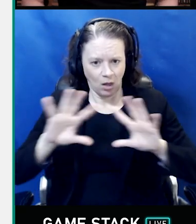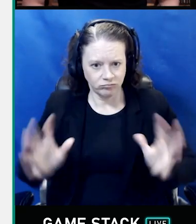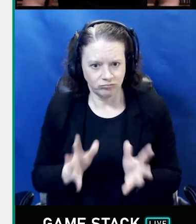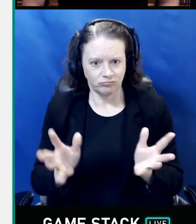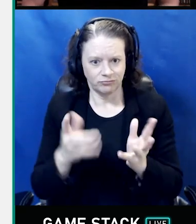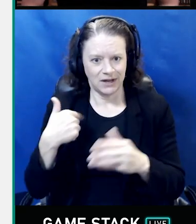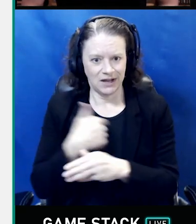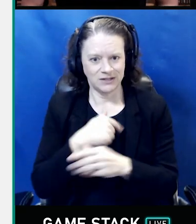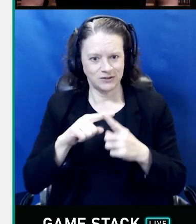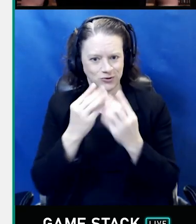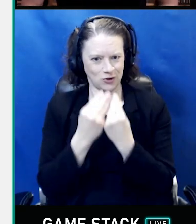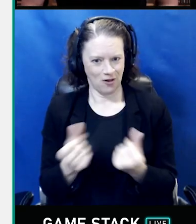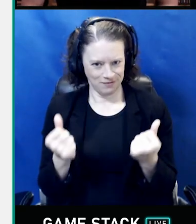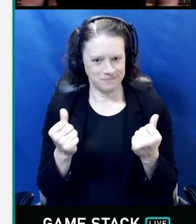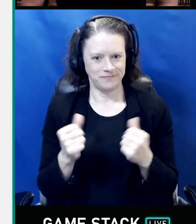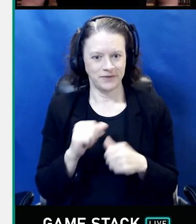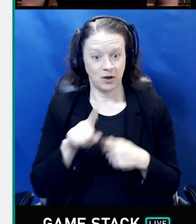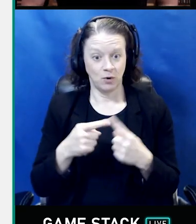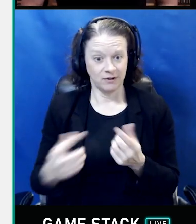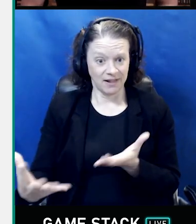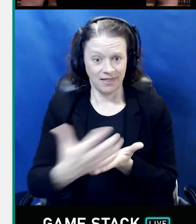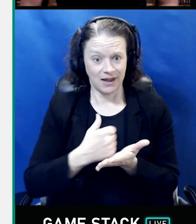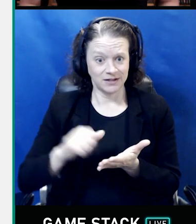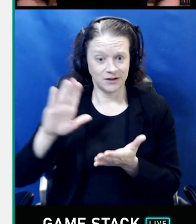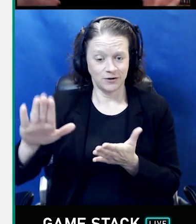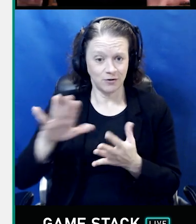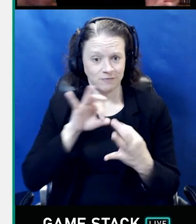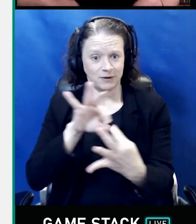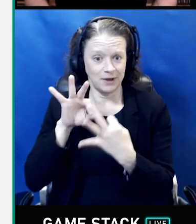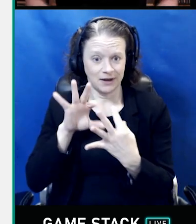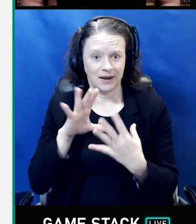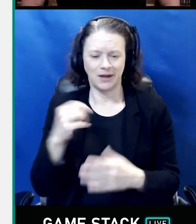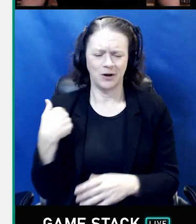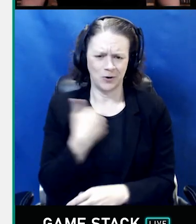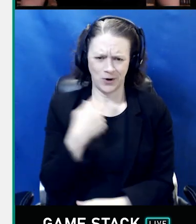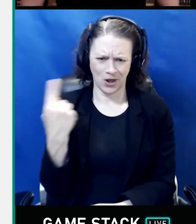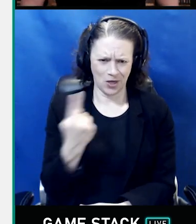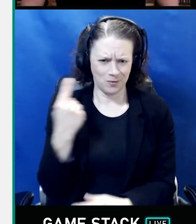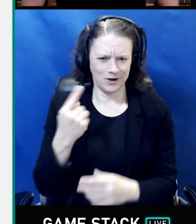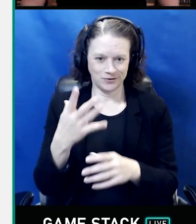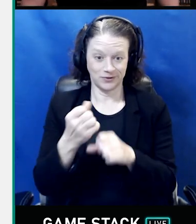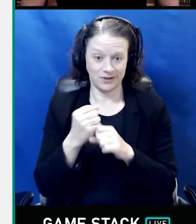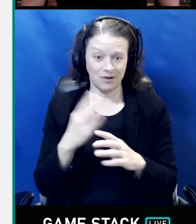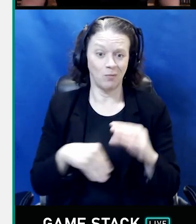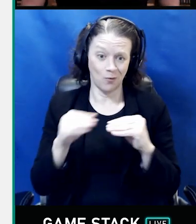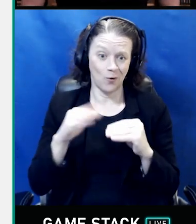So once we have collected those and sometimes we receive, well, we always receive more than we're able to respond to,